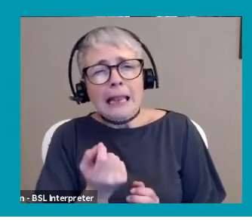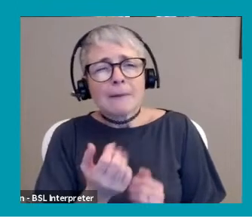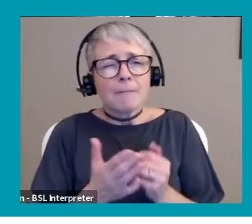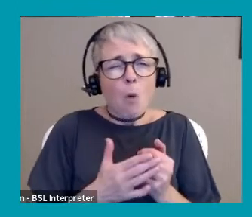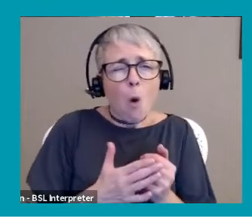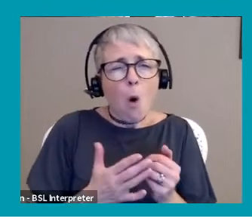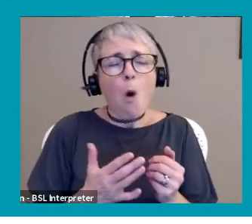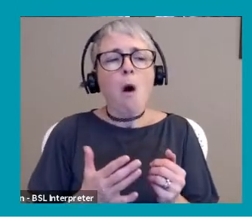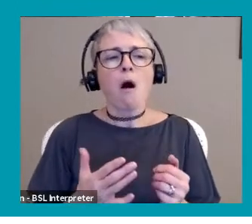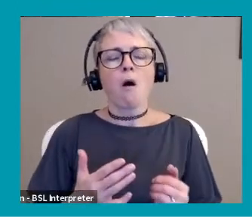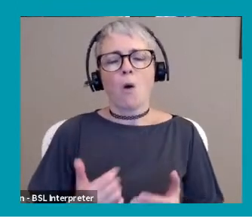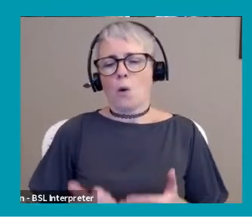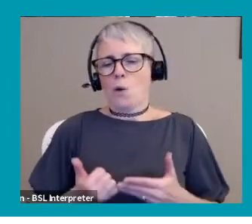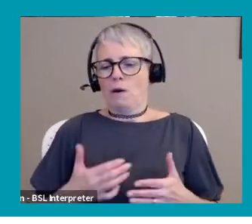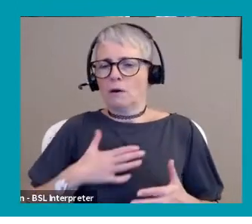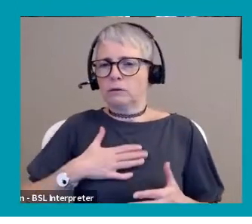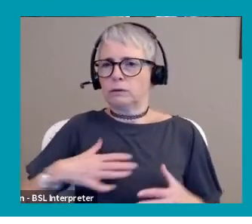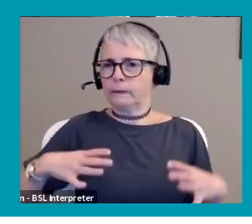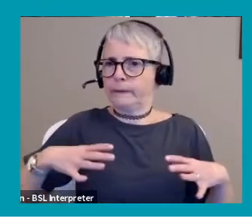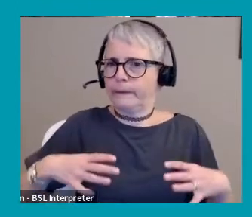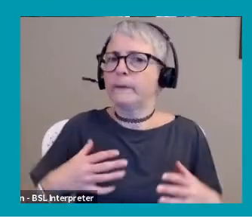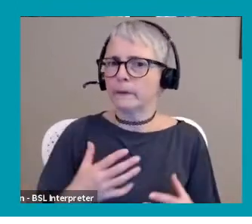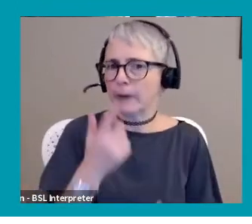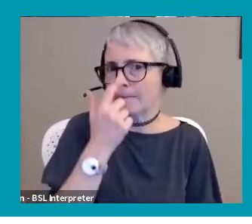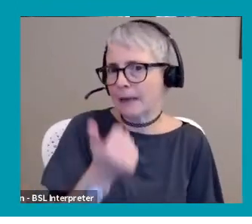Definitely. Let's go to the next slide.